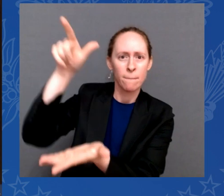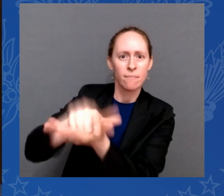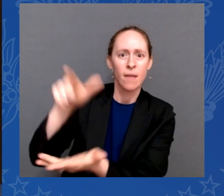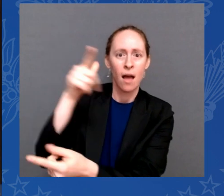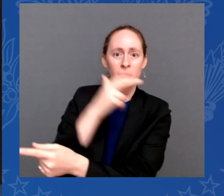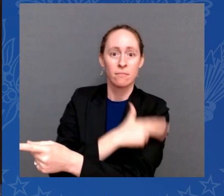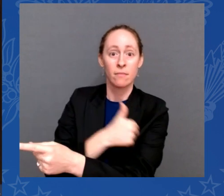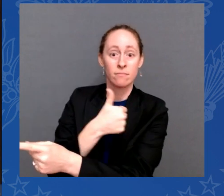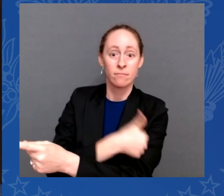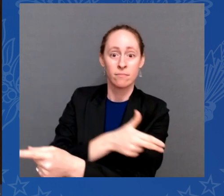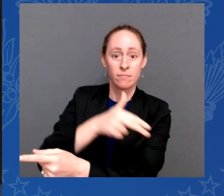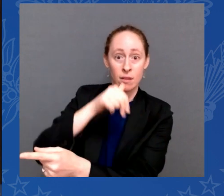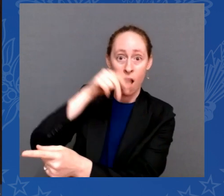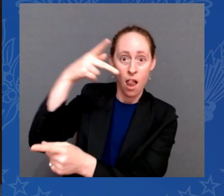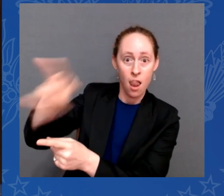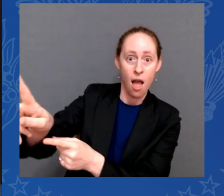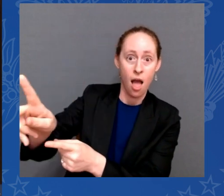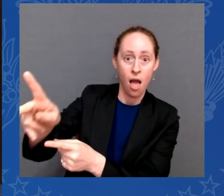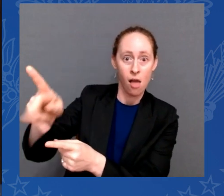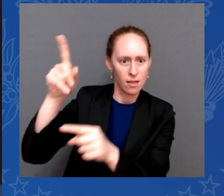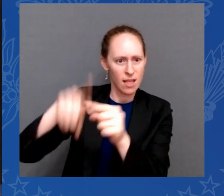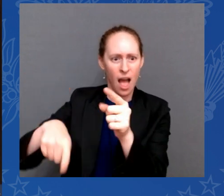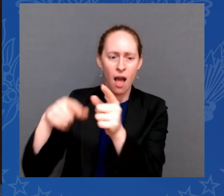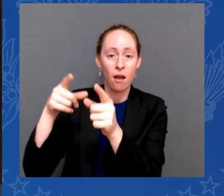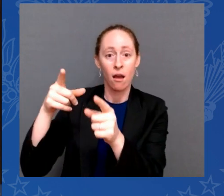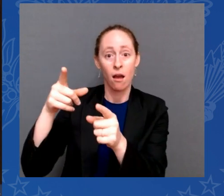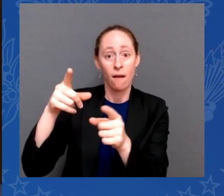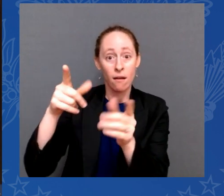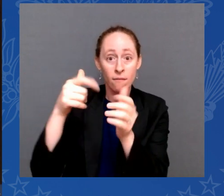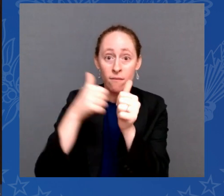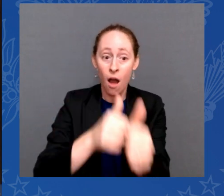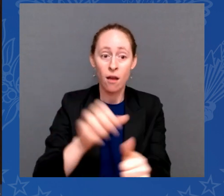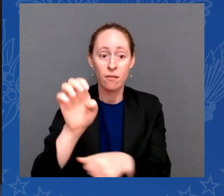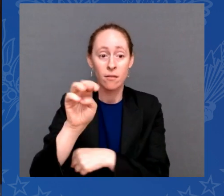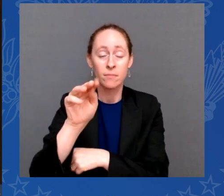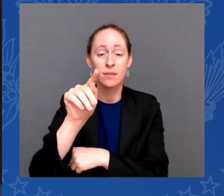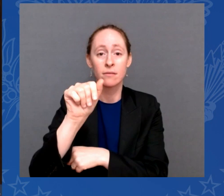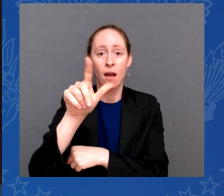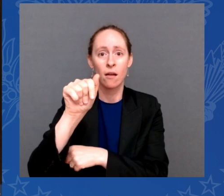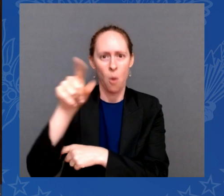violates federal law. The Justice Department will also be filing a motion